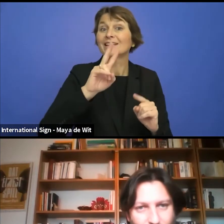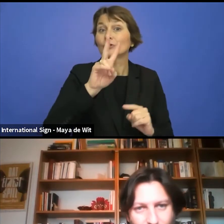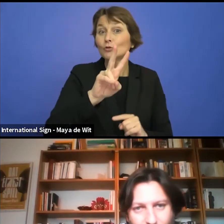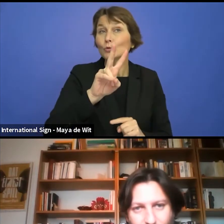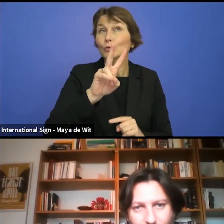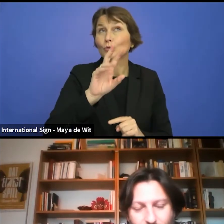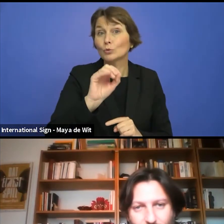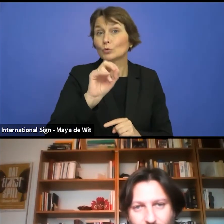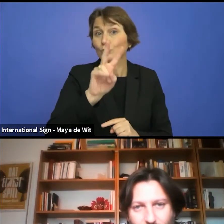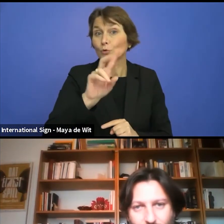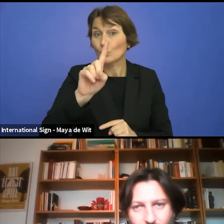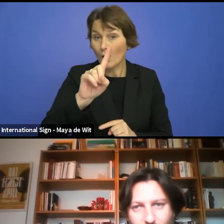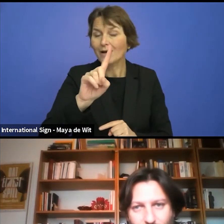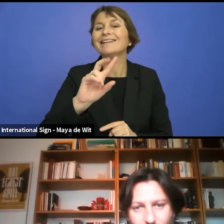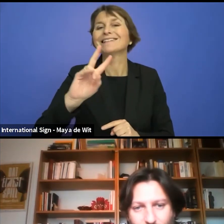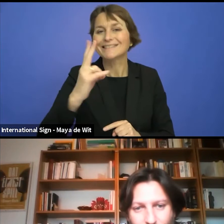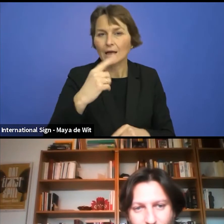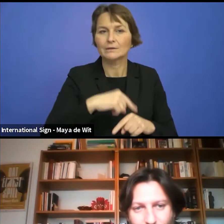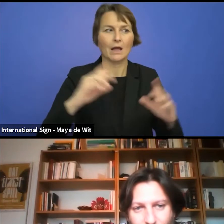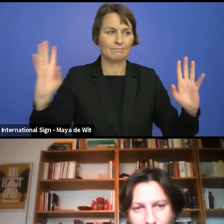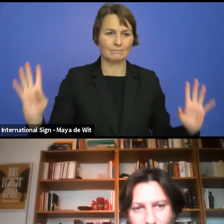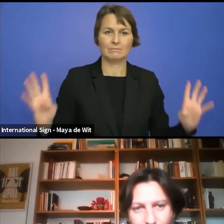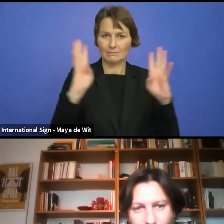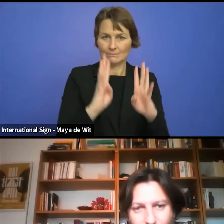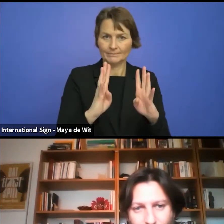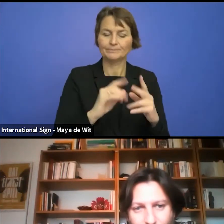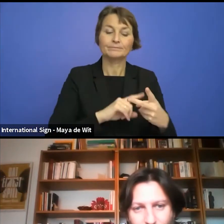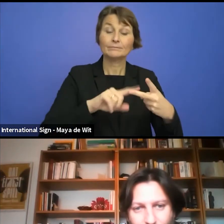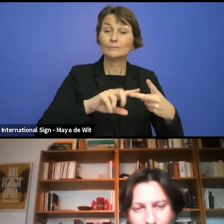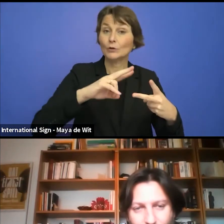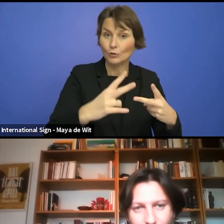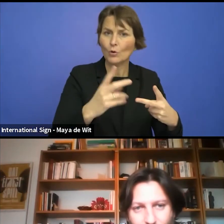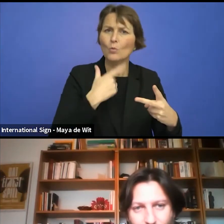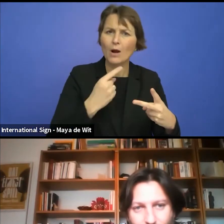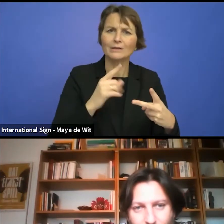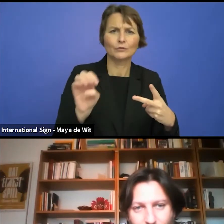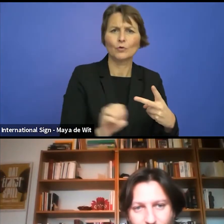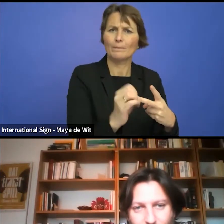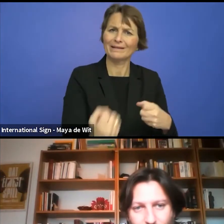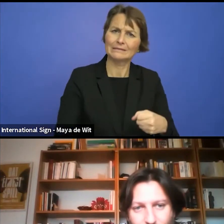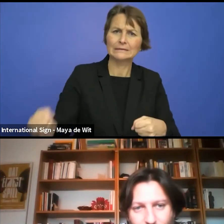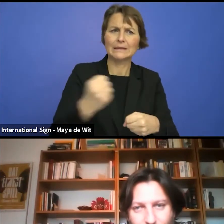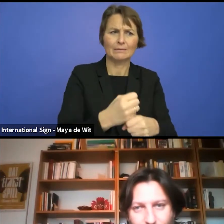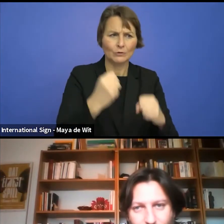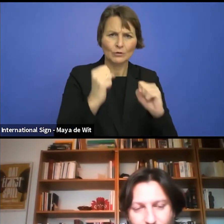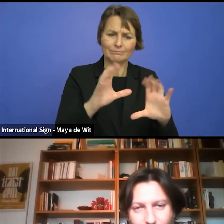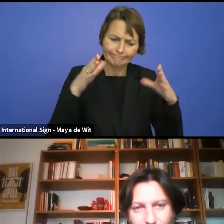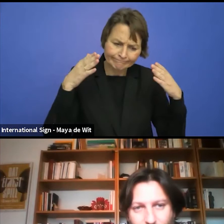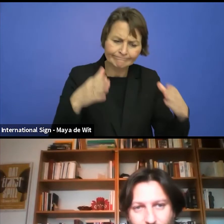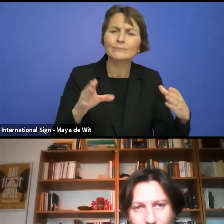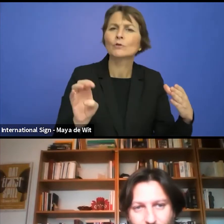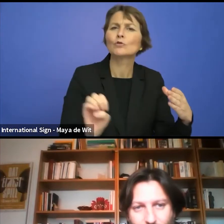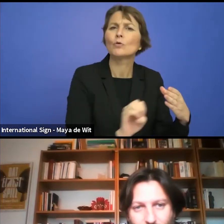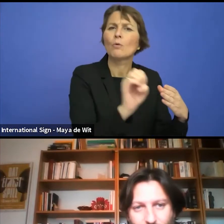and two: To set up an EU support strength focused on theatre and performing arts and now I am joined